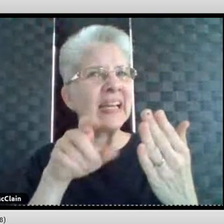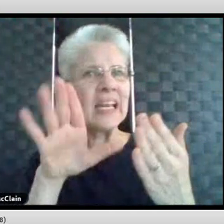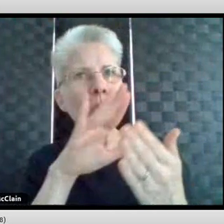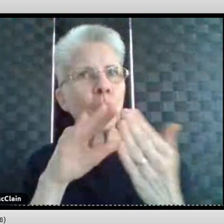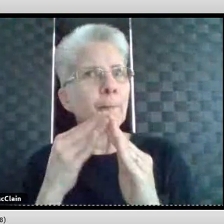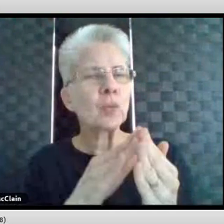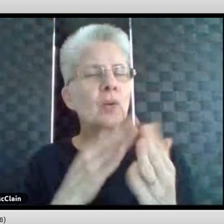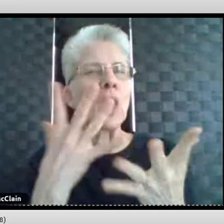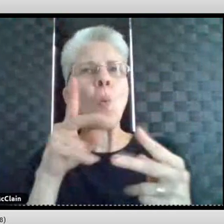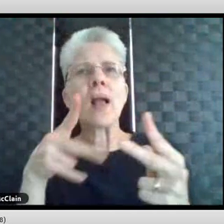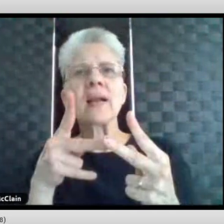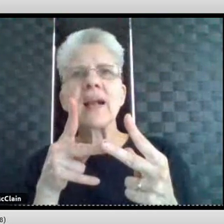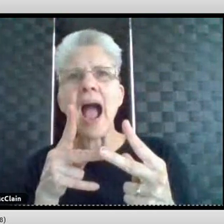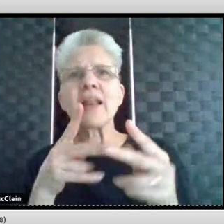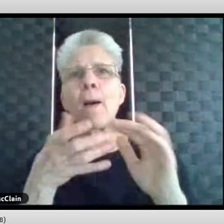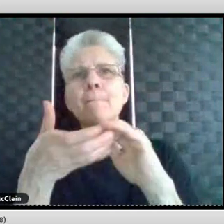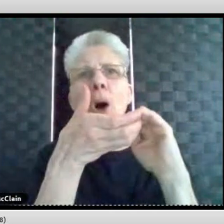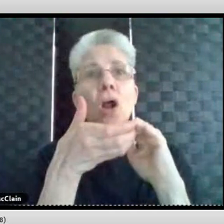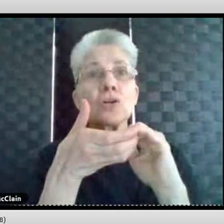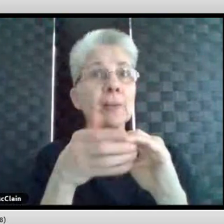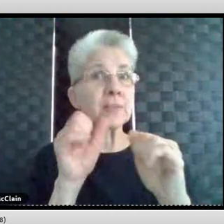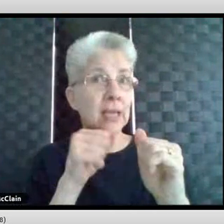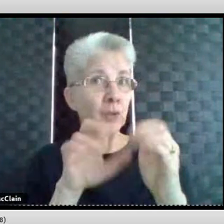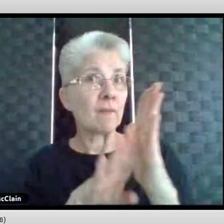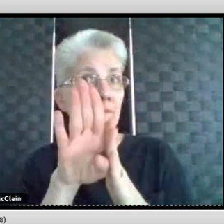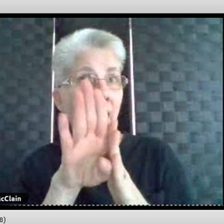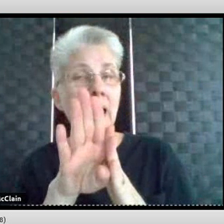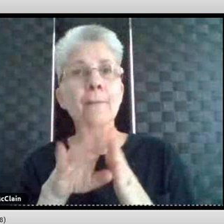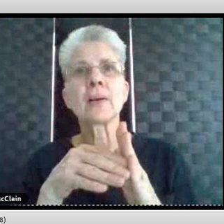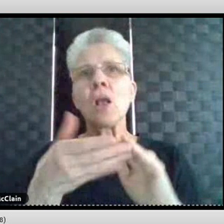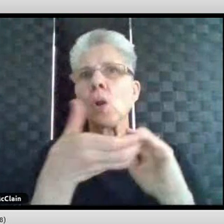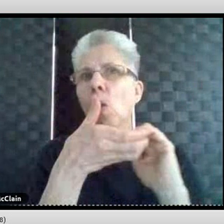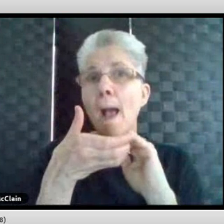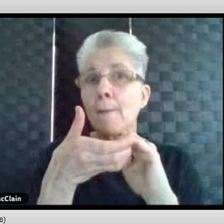what kind of community partnerships could you do, what kind of collaborations could you come up with.